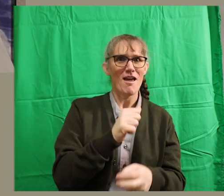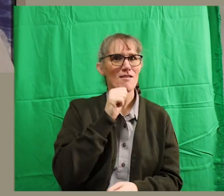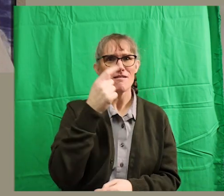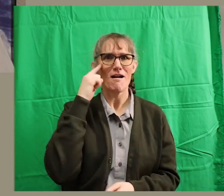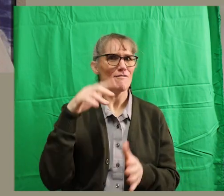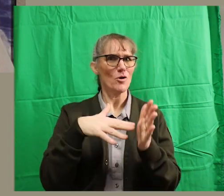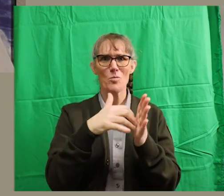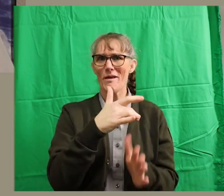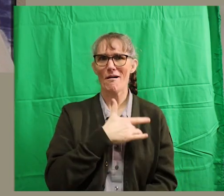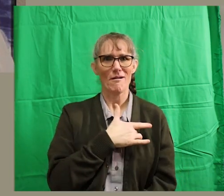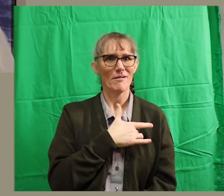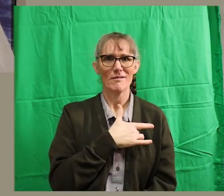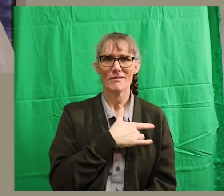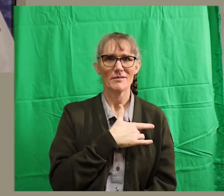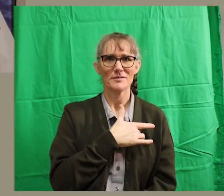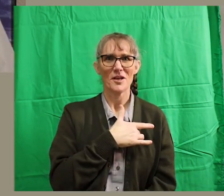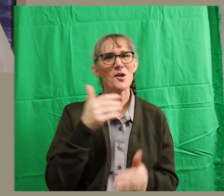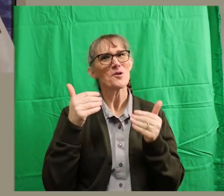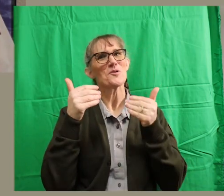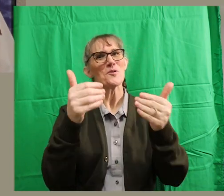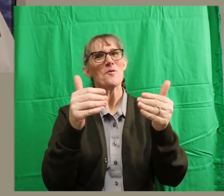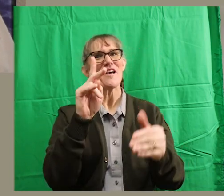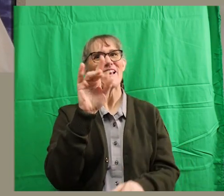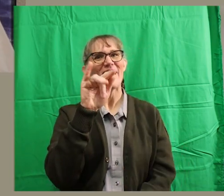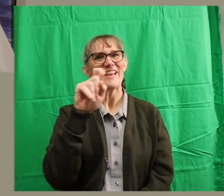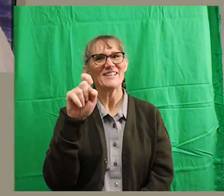for the Faint of Heart." Go ahead, Kate.